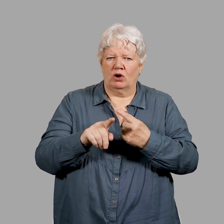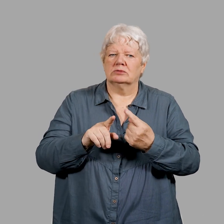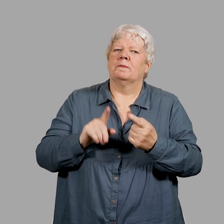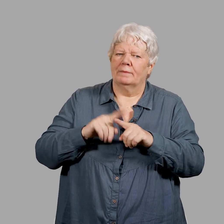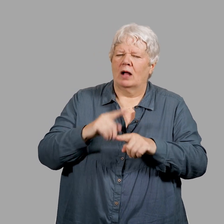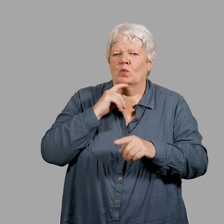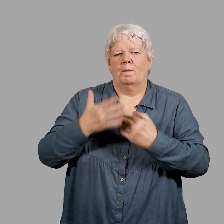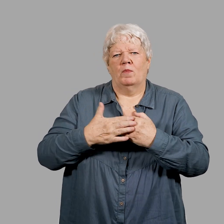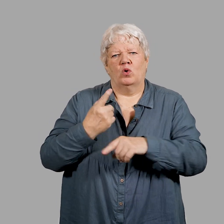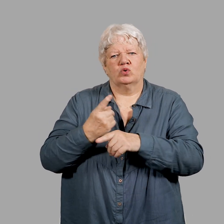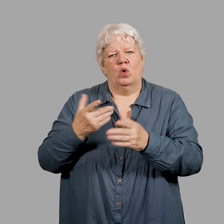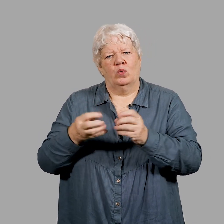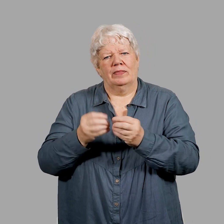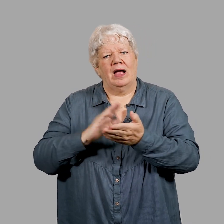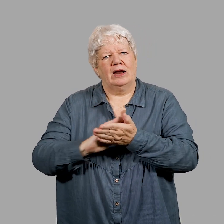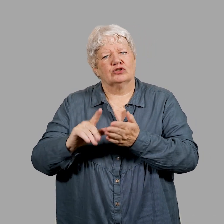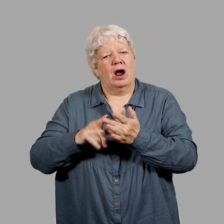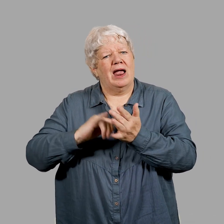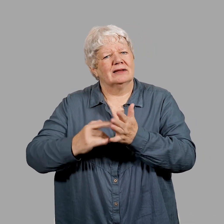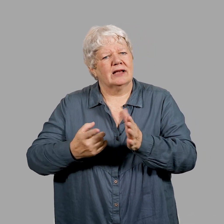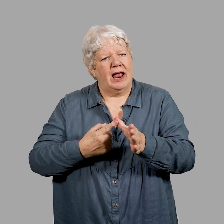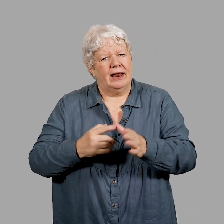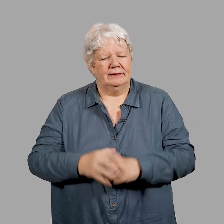on the national plan and to be discussed with HISA.